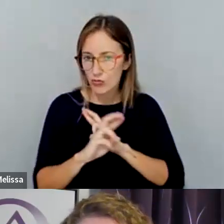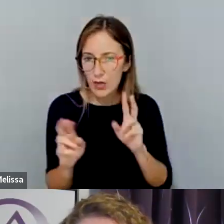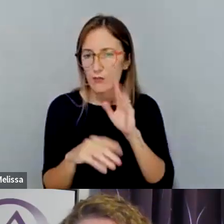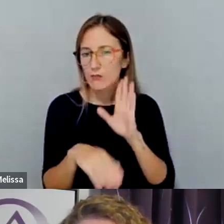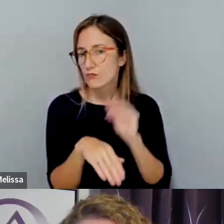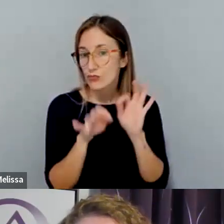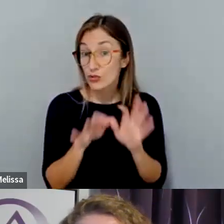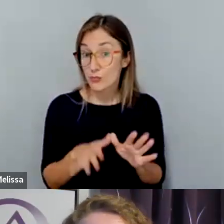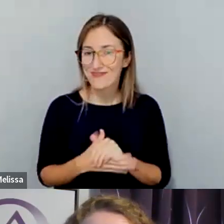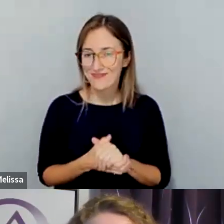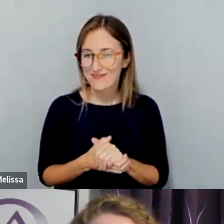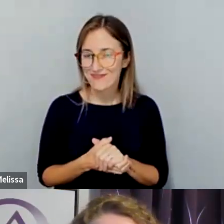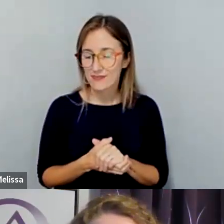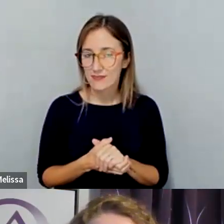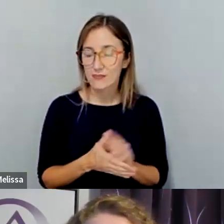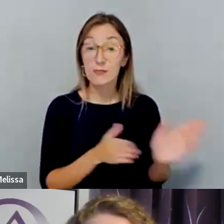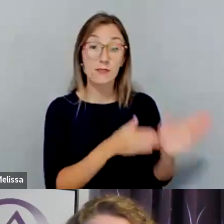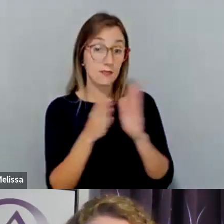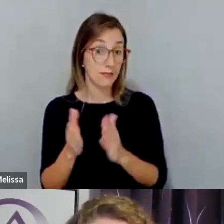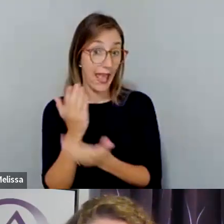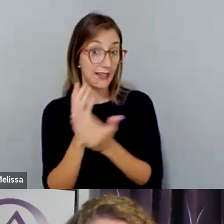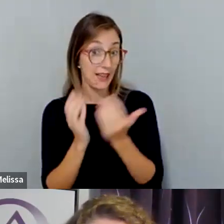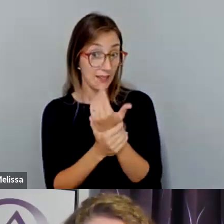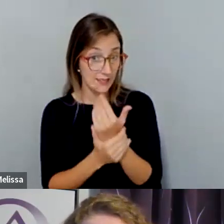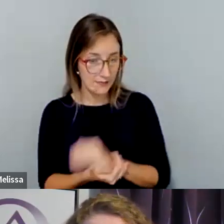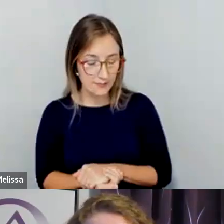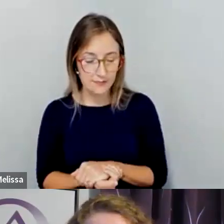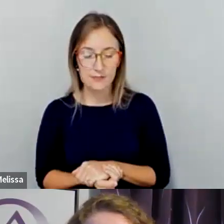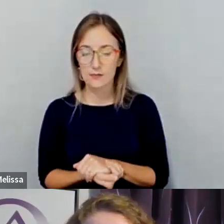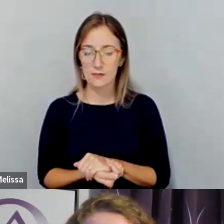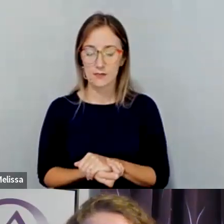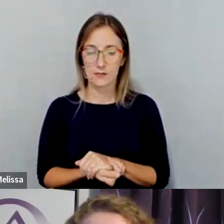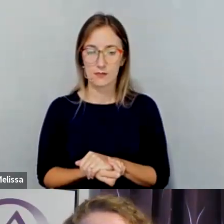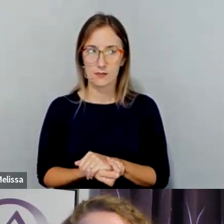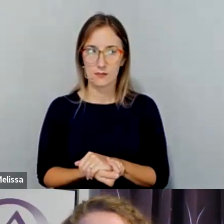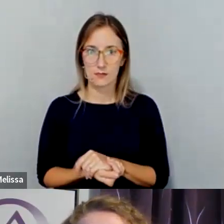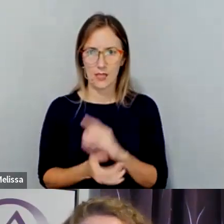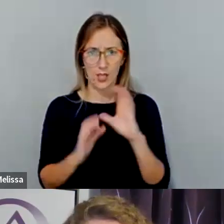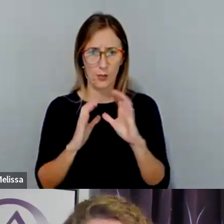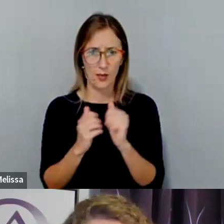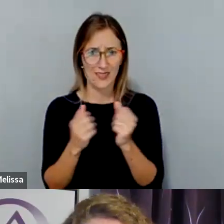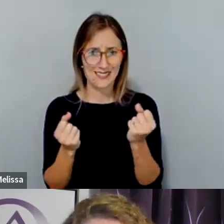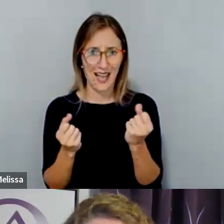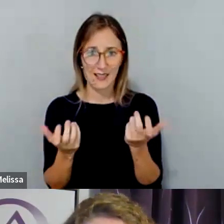times, public entities have contracts with companies or individuals that